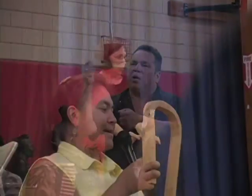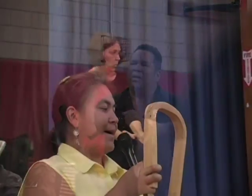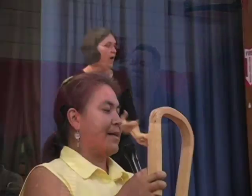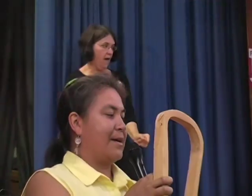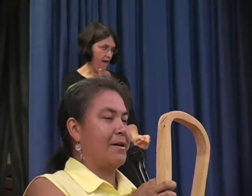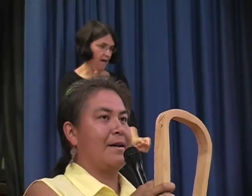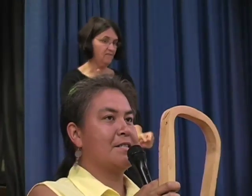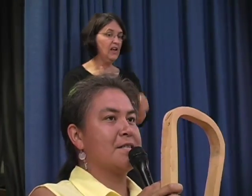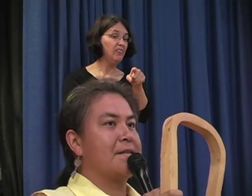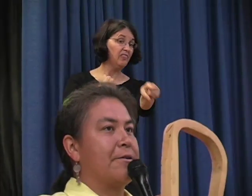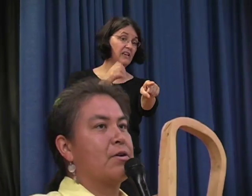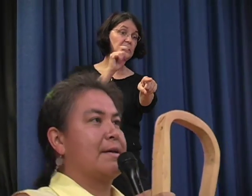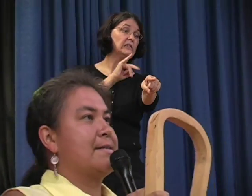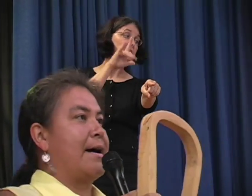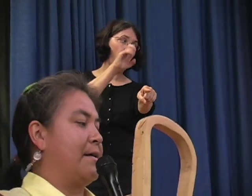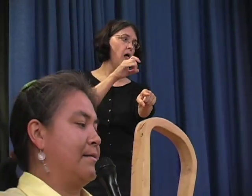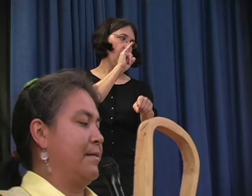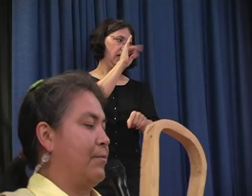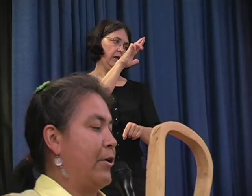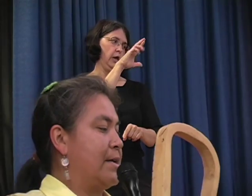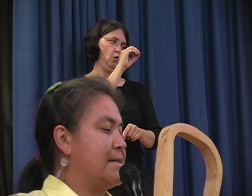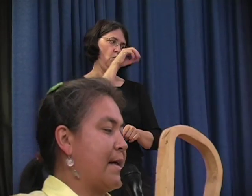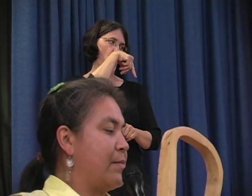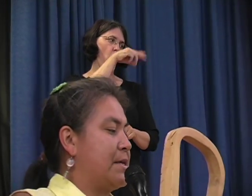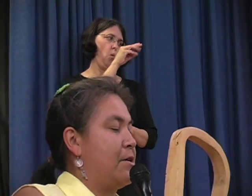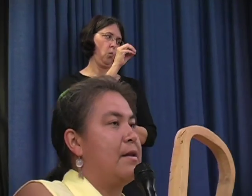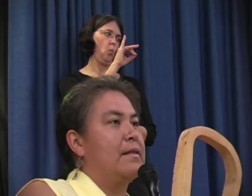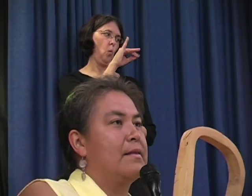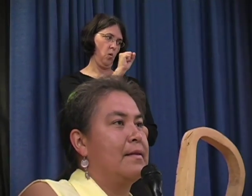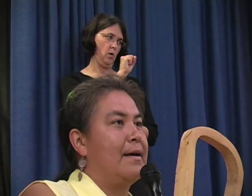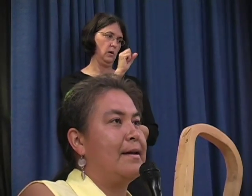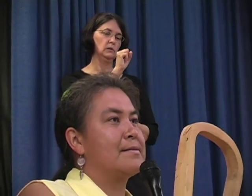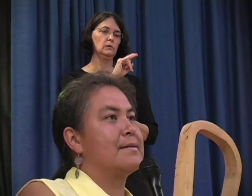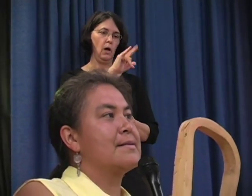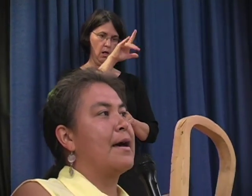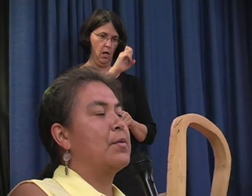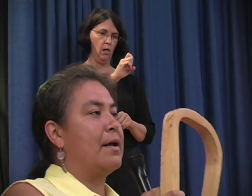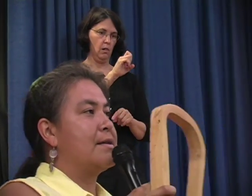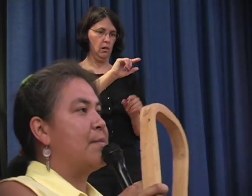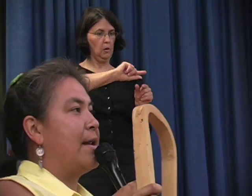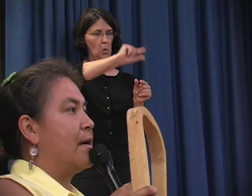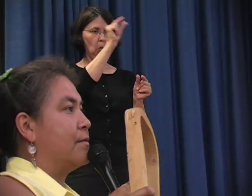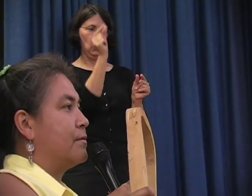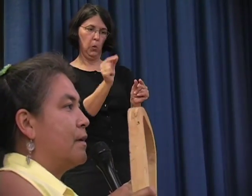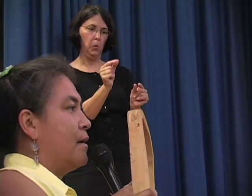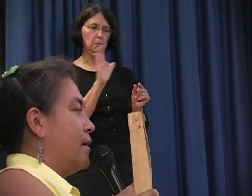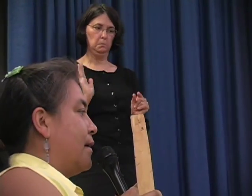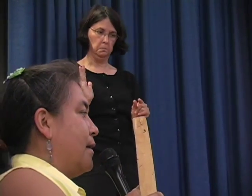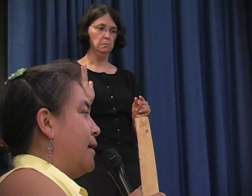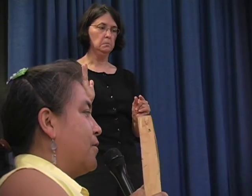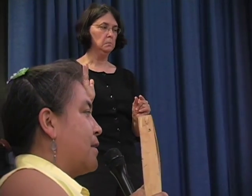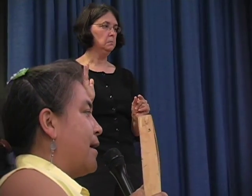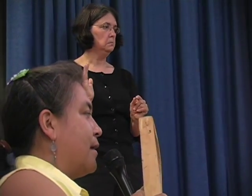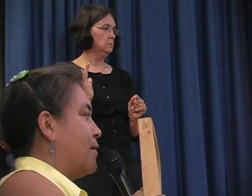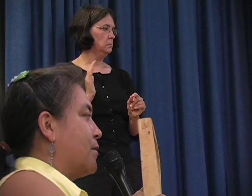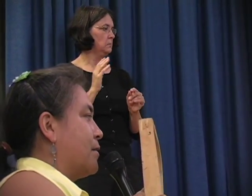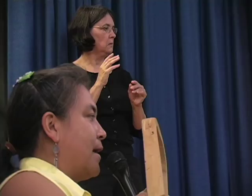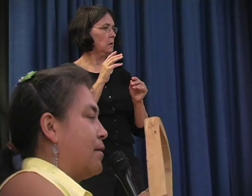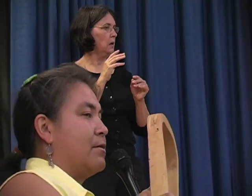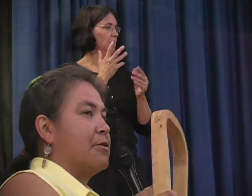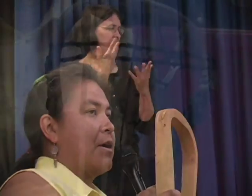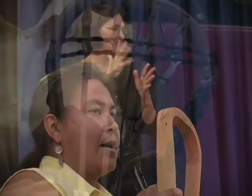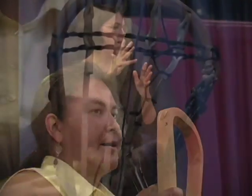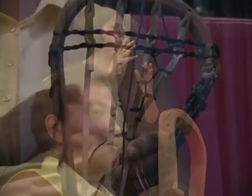We have it but that kind of style is Iroquois style.